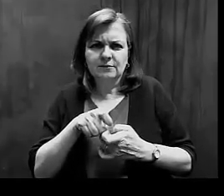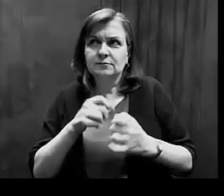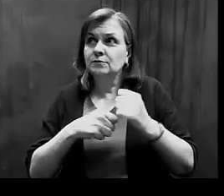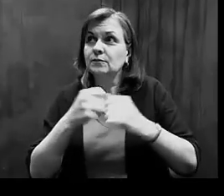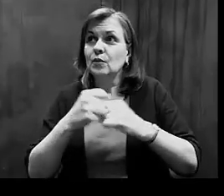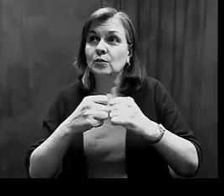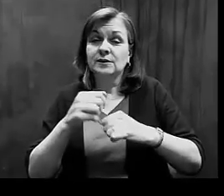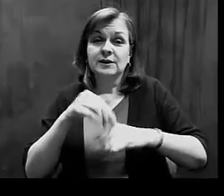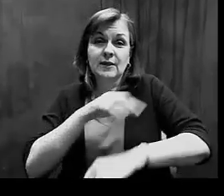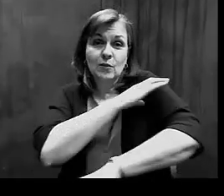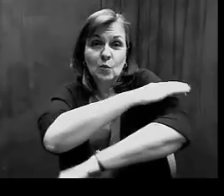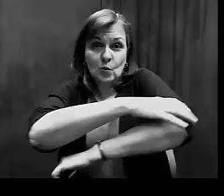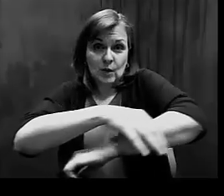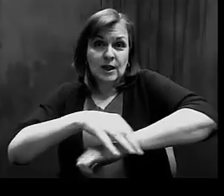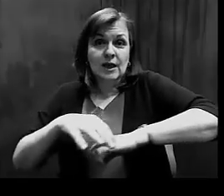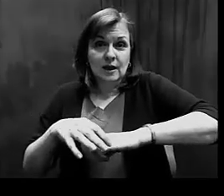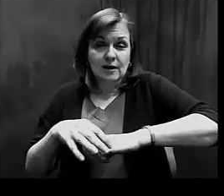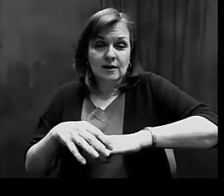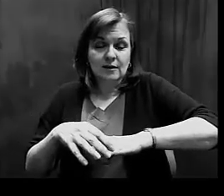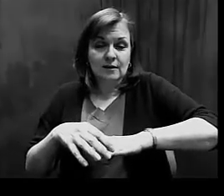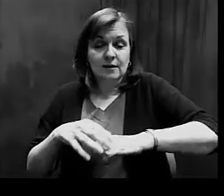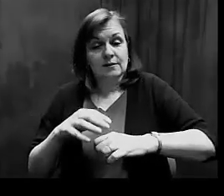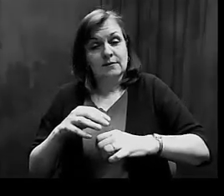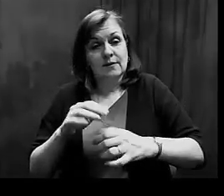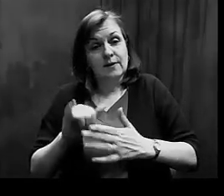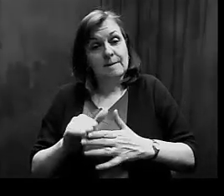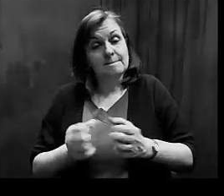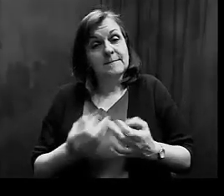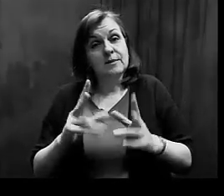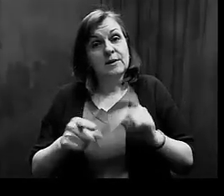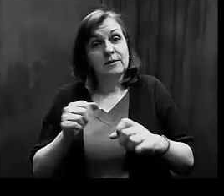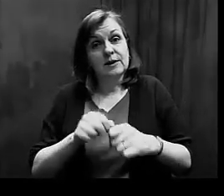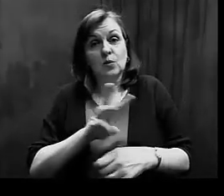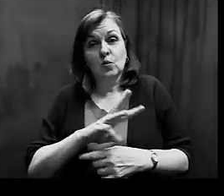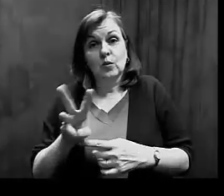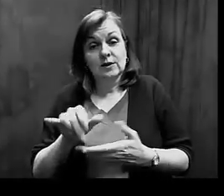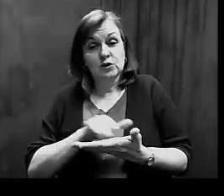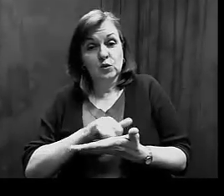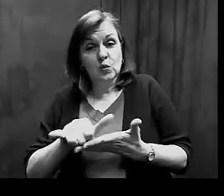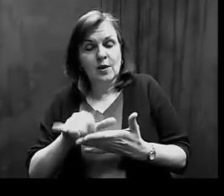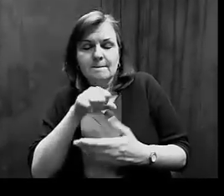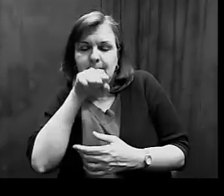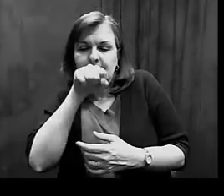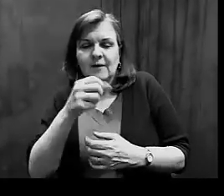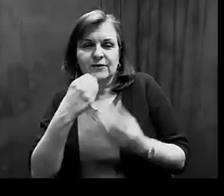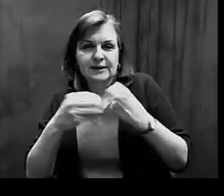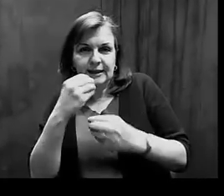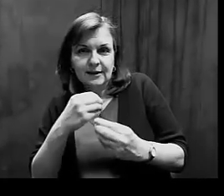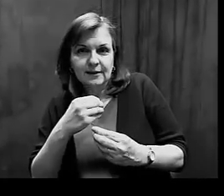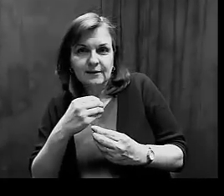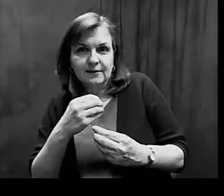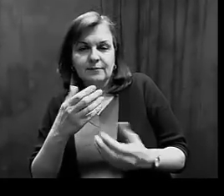wing formations that many people in Western New York have come to love over the years